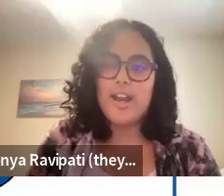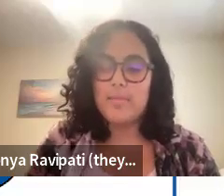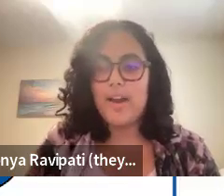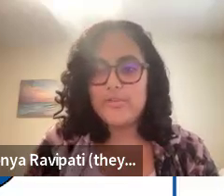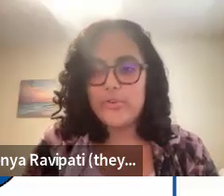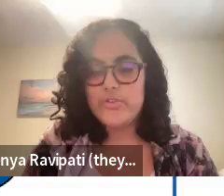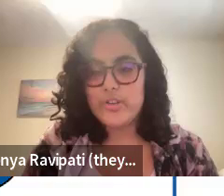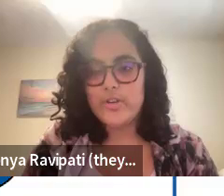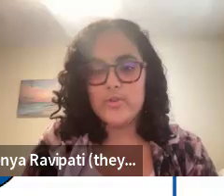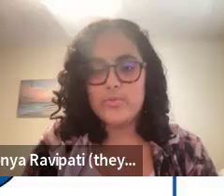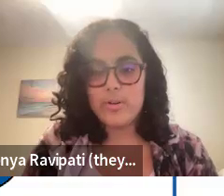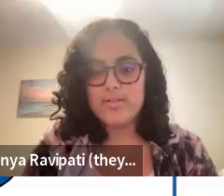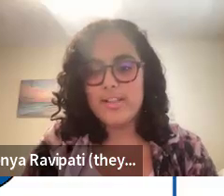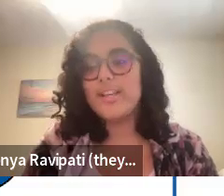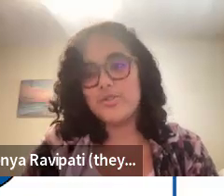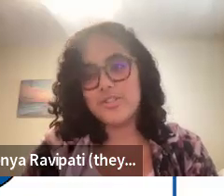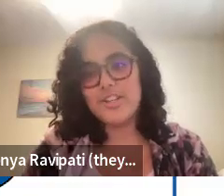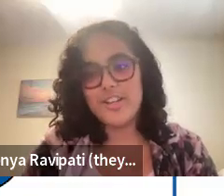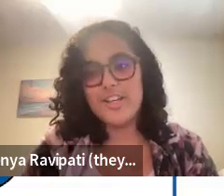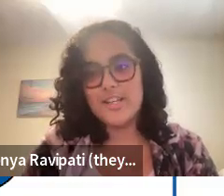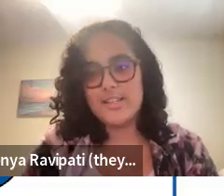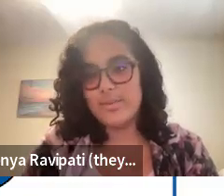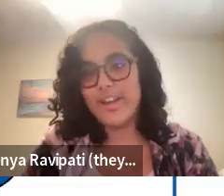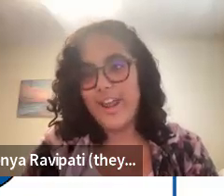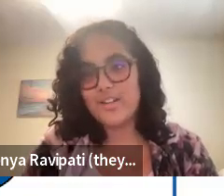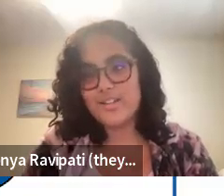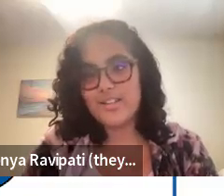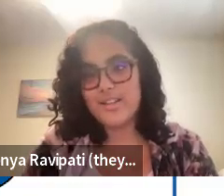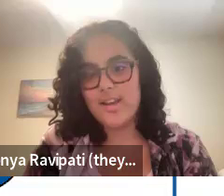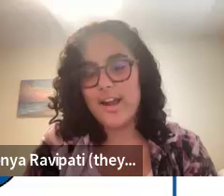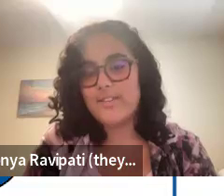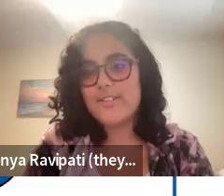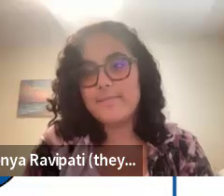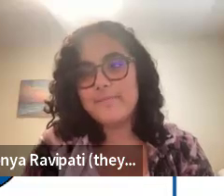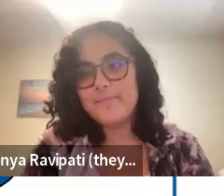And I'm a high school student who is personally interested in disability justice and activism.